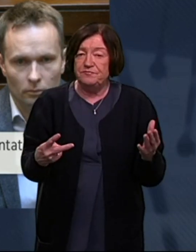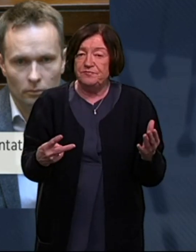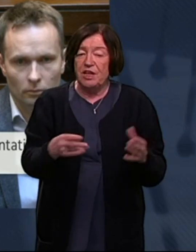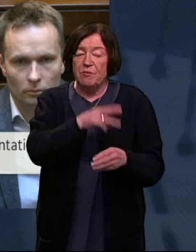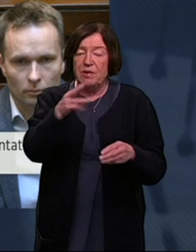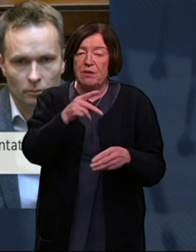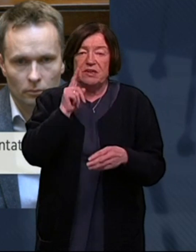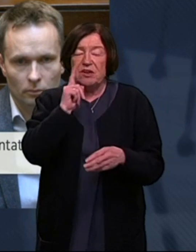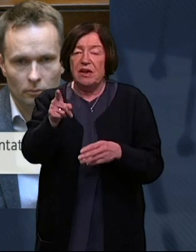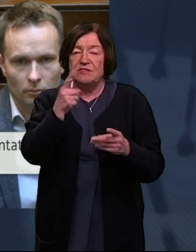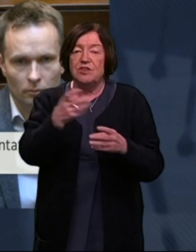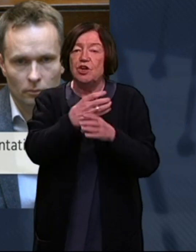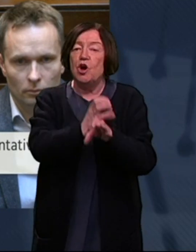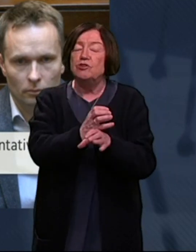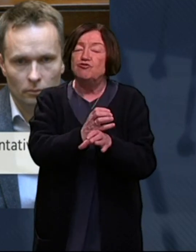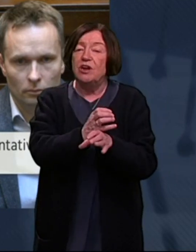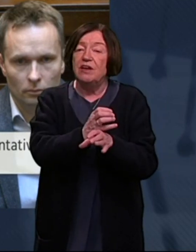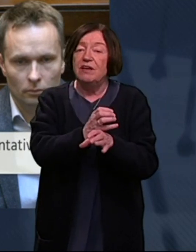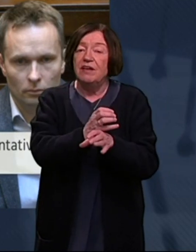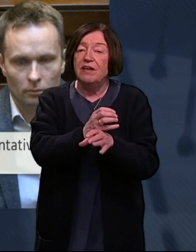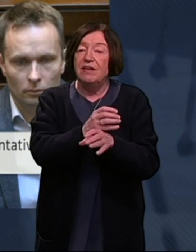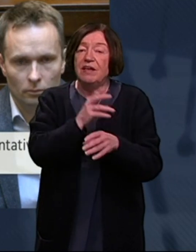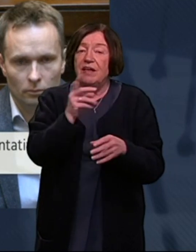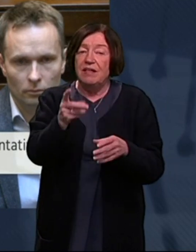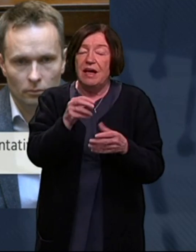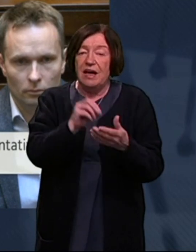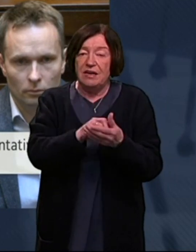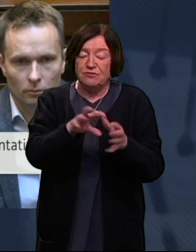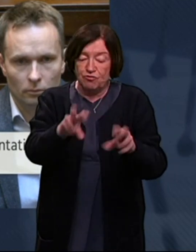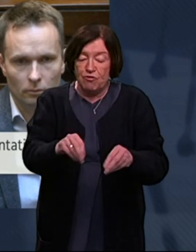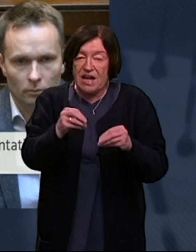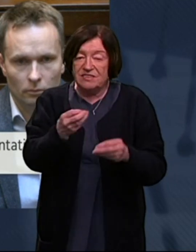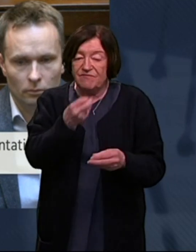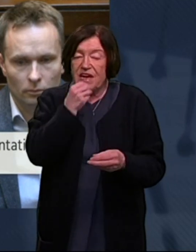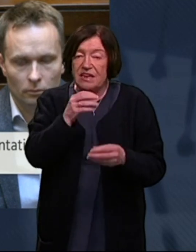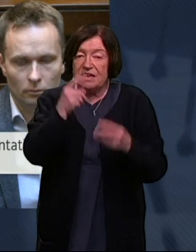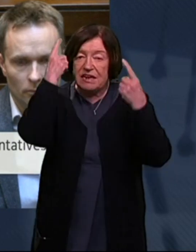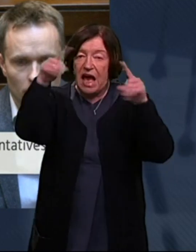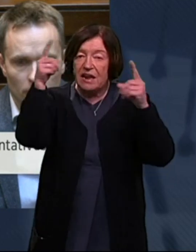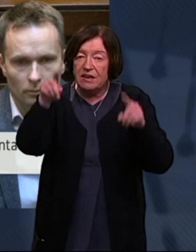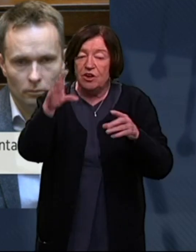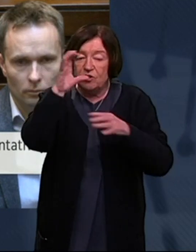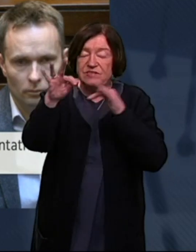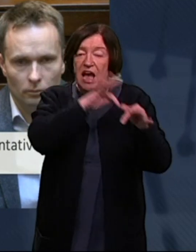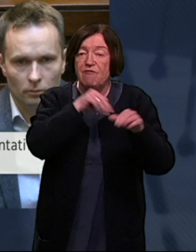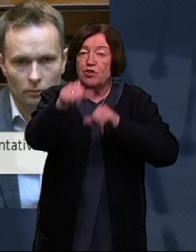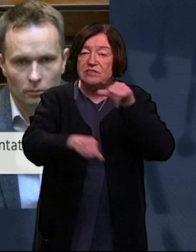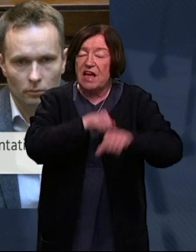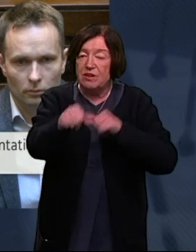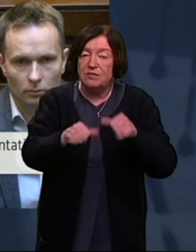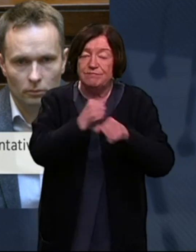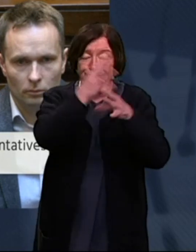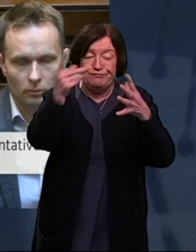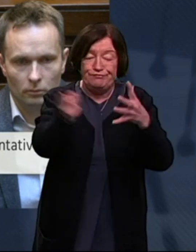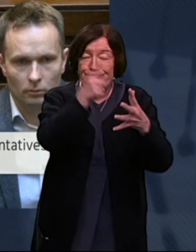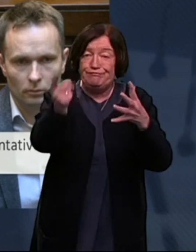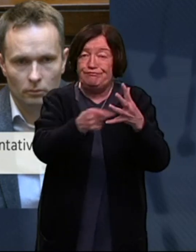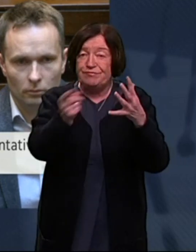People perceive Ireland as a country that has grass-fed cattle, looks after its animals and so on.